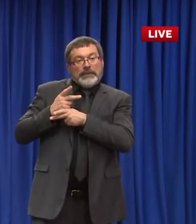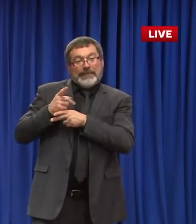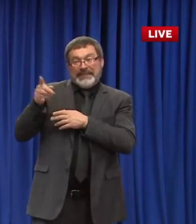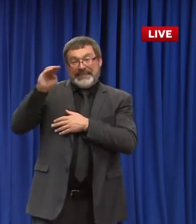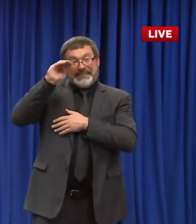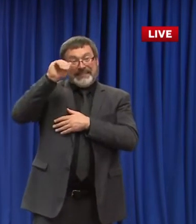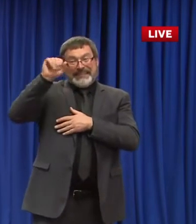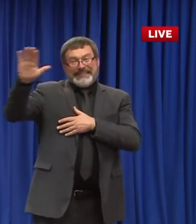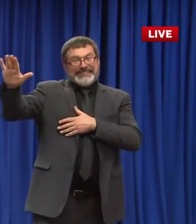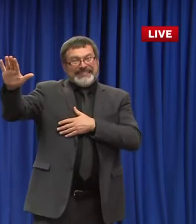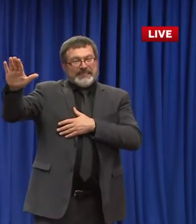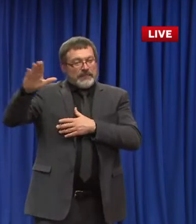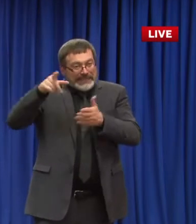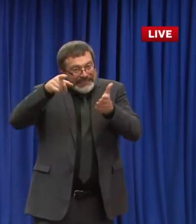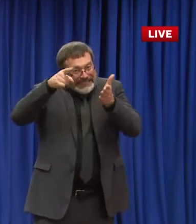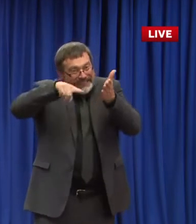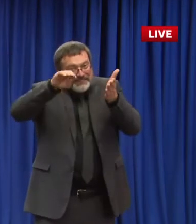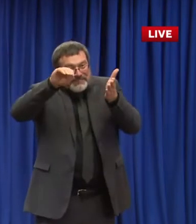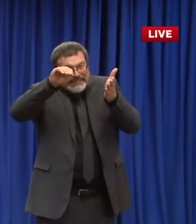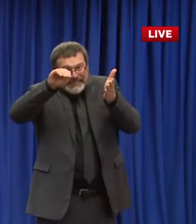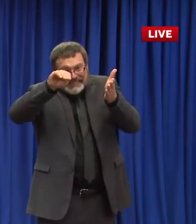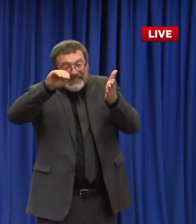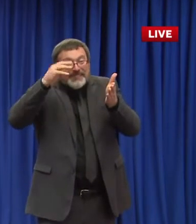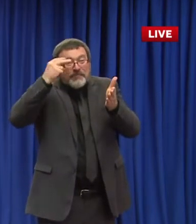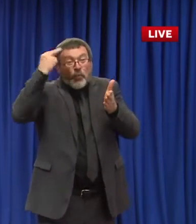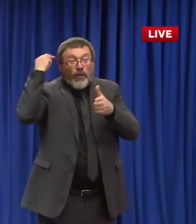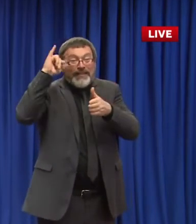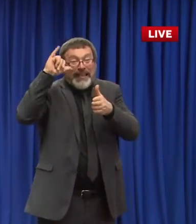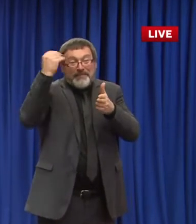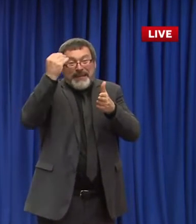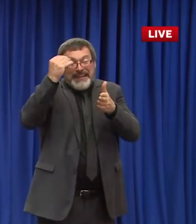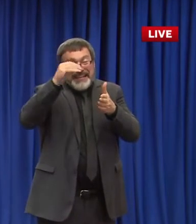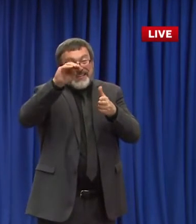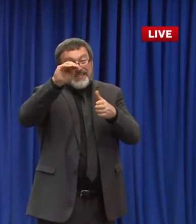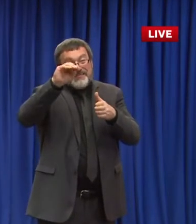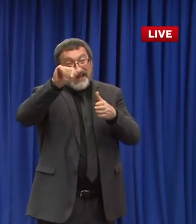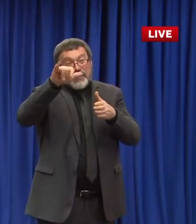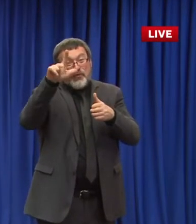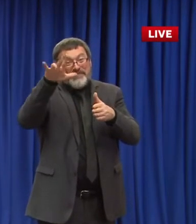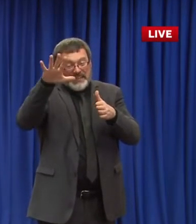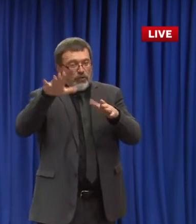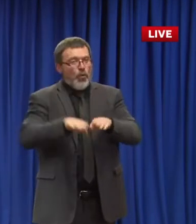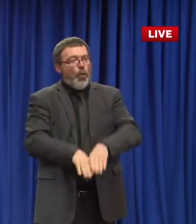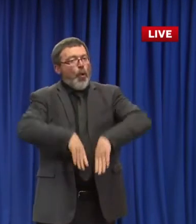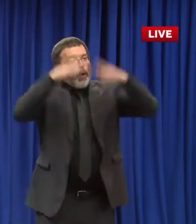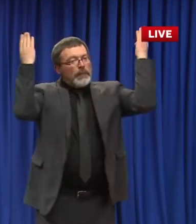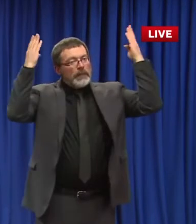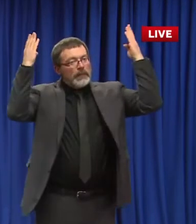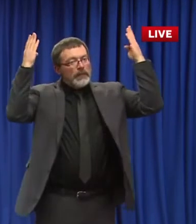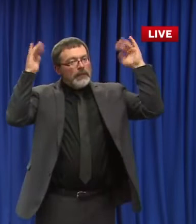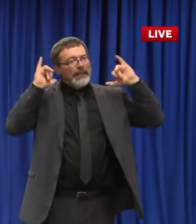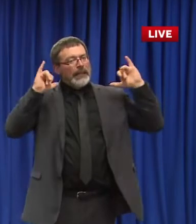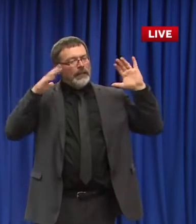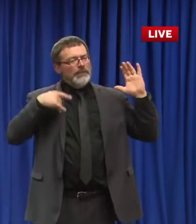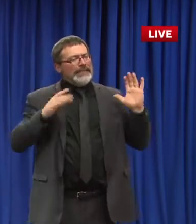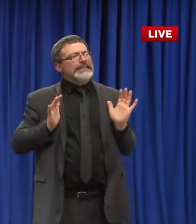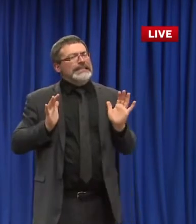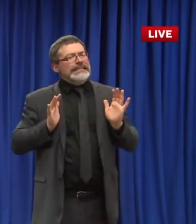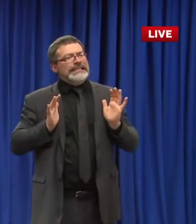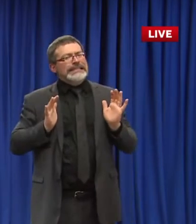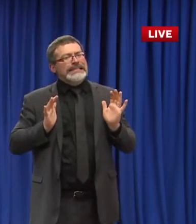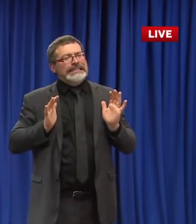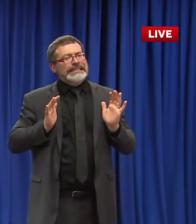MORE CONSERVATIVE APPROACH BECAUSE THOSE PLACES ARE OPENING UP ON MONDAY AND WE’RE TAKING A MUCH MUCH MORE CONSERVATIVE APPROACH BY WAITING ANOTHER WEEK BY TRYING TO GET THE MODEL RIGHT